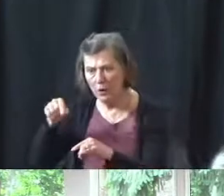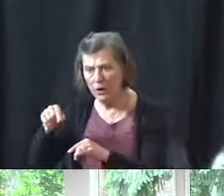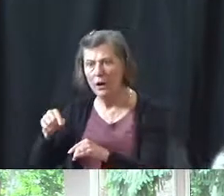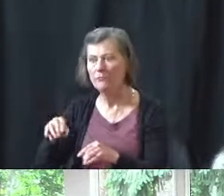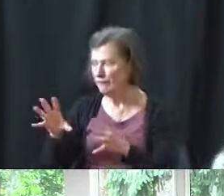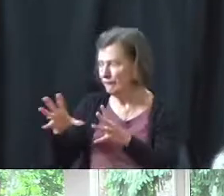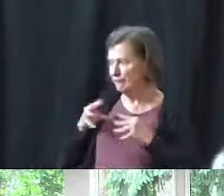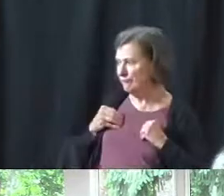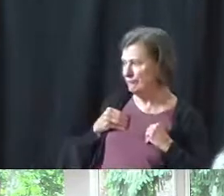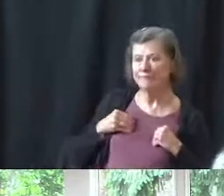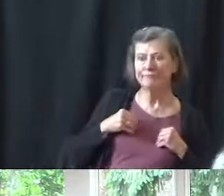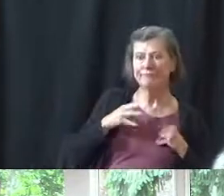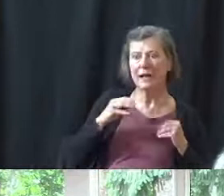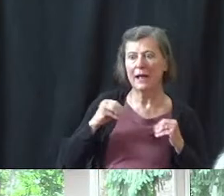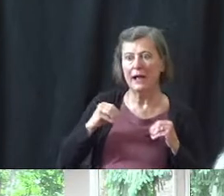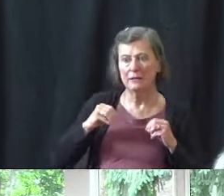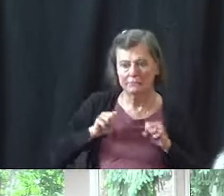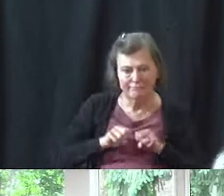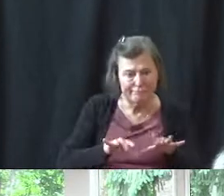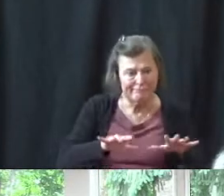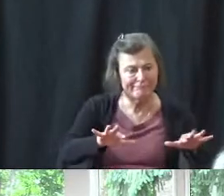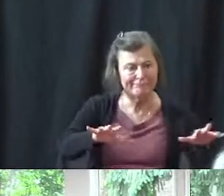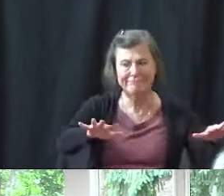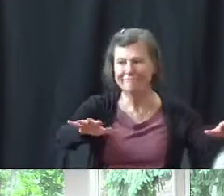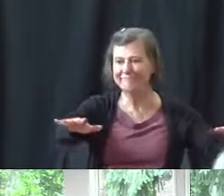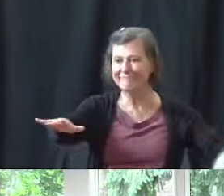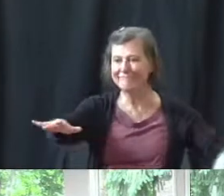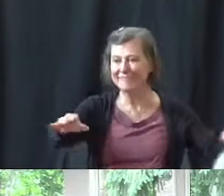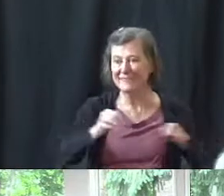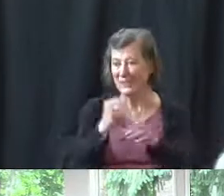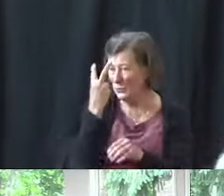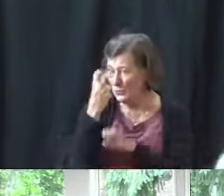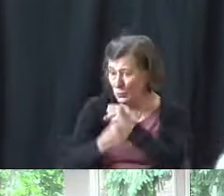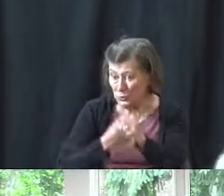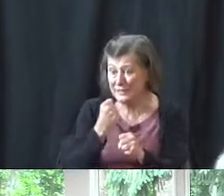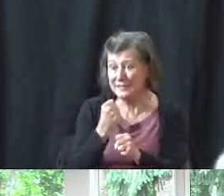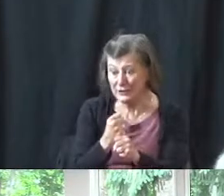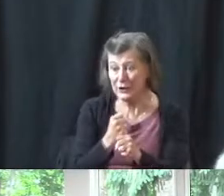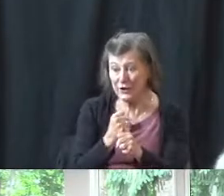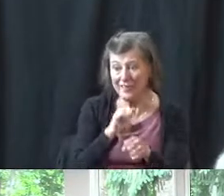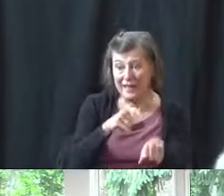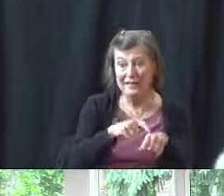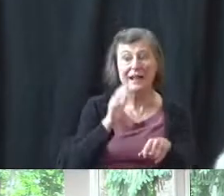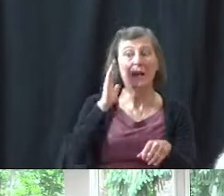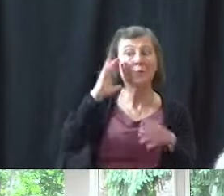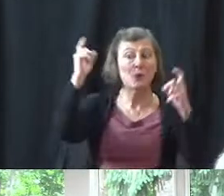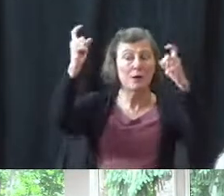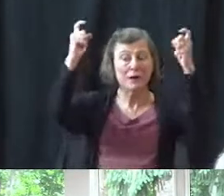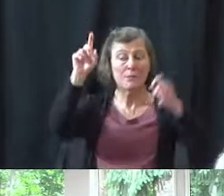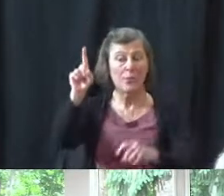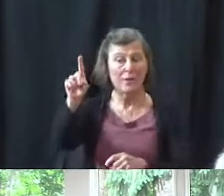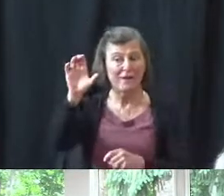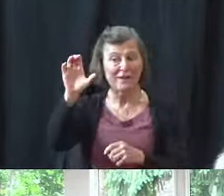And it has taken root and in just two years, we will celebrate the 100th anniversary of